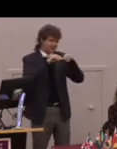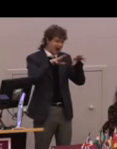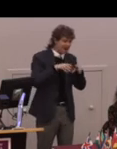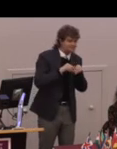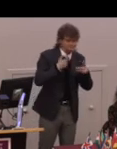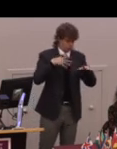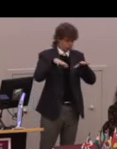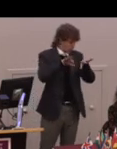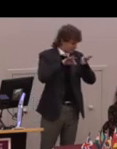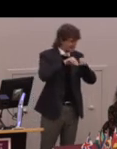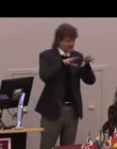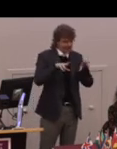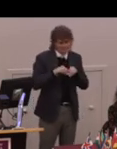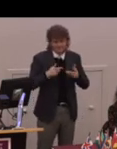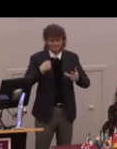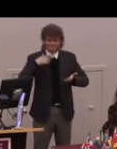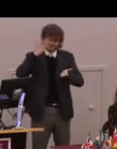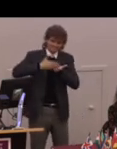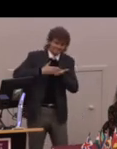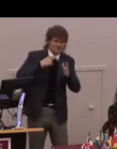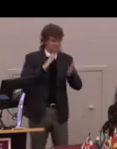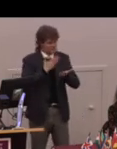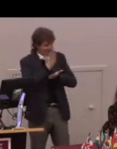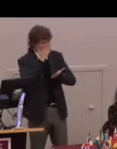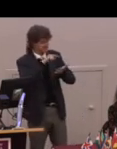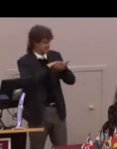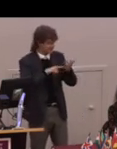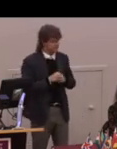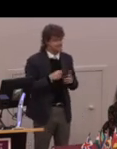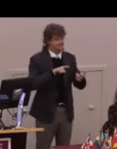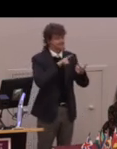Second, equitable and accessible resources and resources for meaningful engagement of